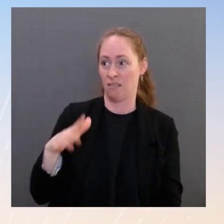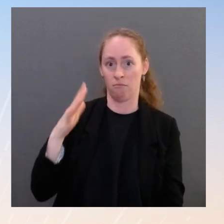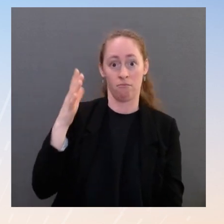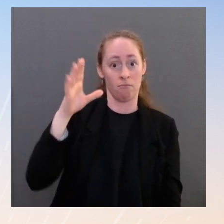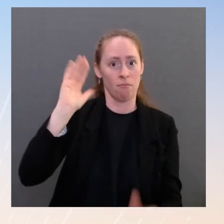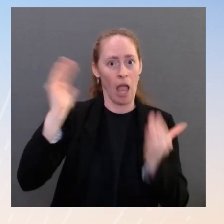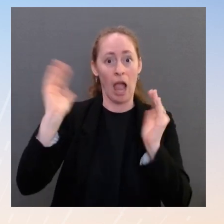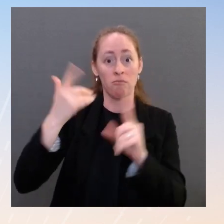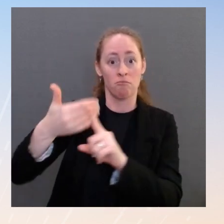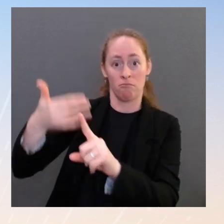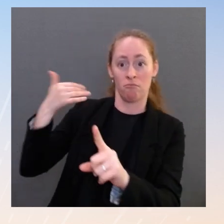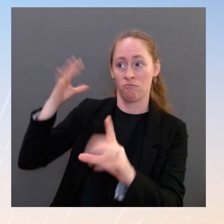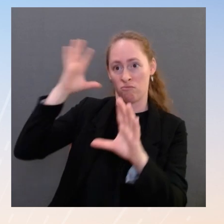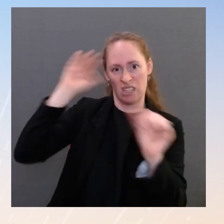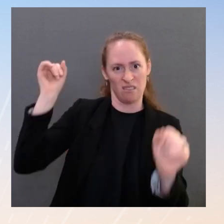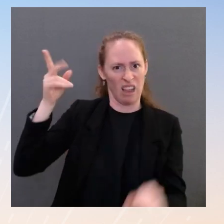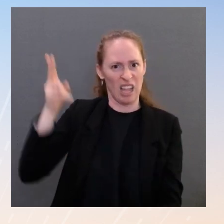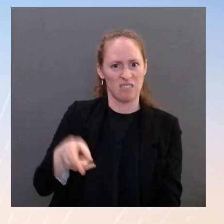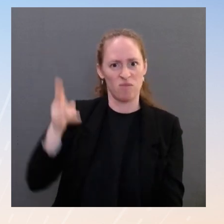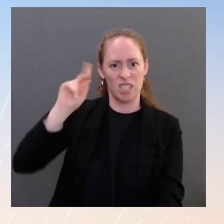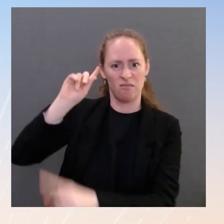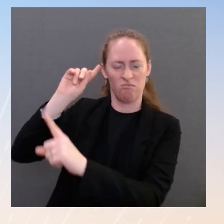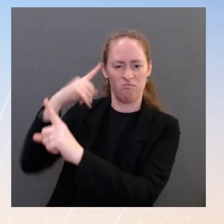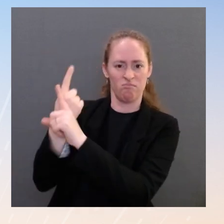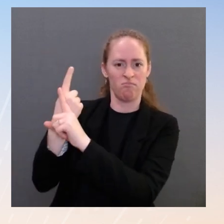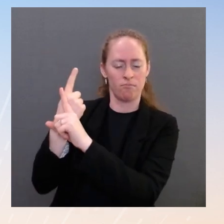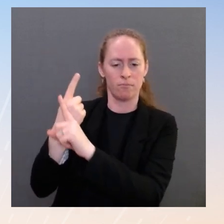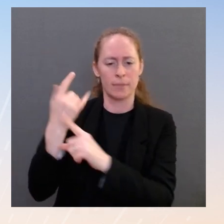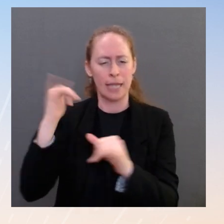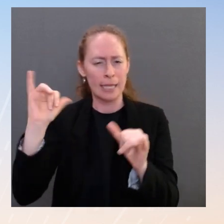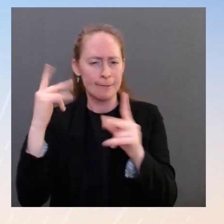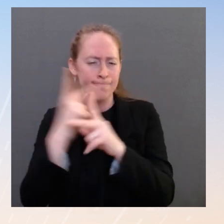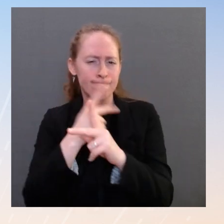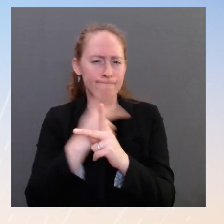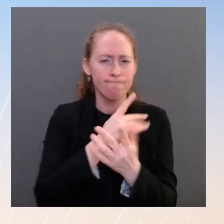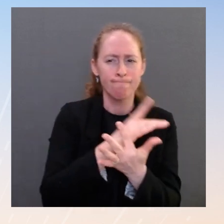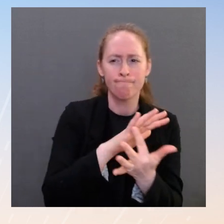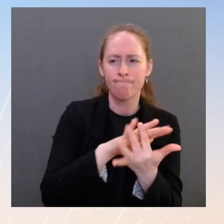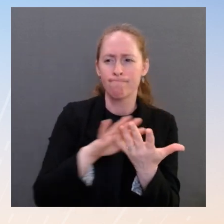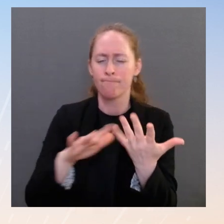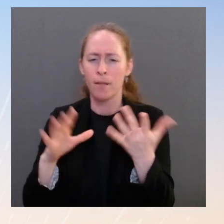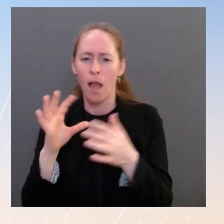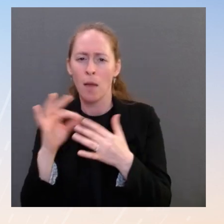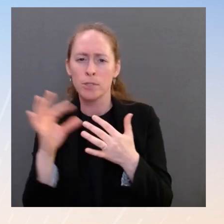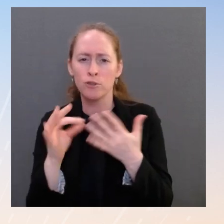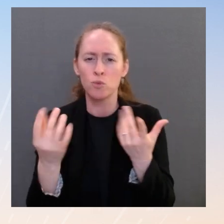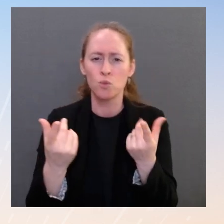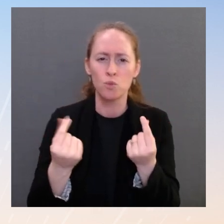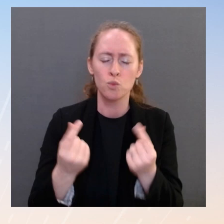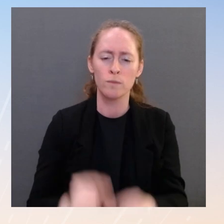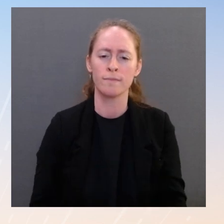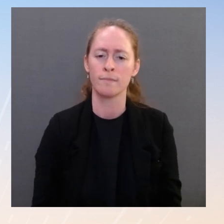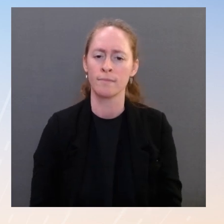in terms of any additional steps. The Press: A follow-up on that -- Ms. Psaki: Let me go to the back. Go ahead. The Press: Thank you, Jen. Two questions.